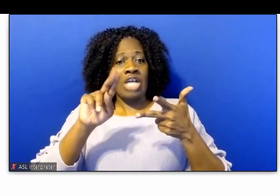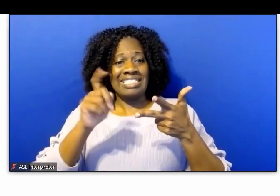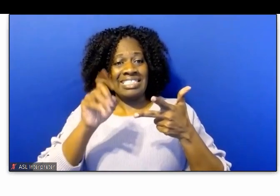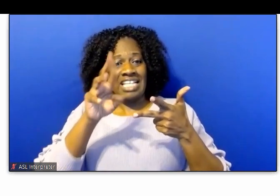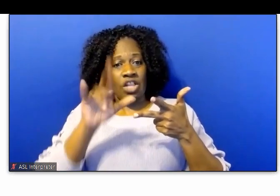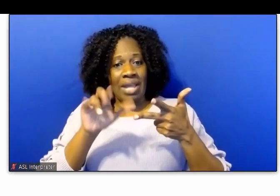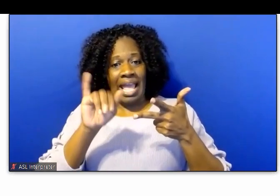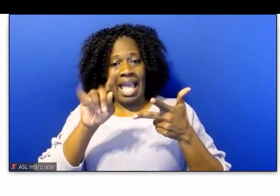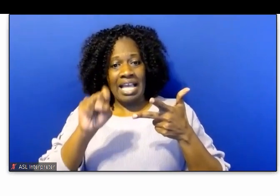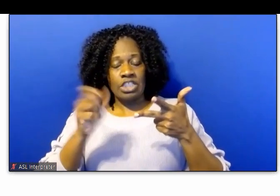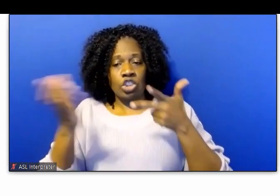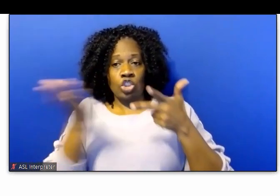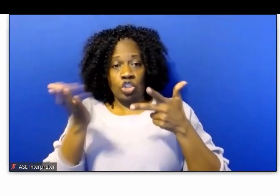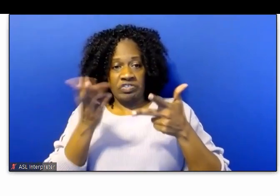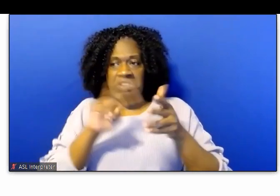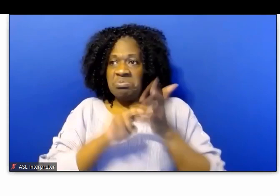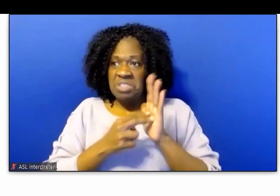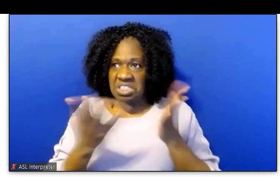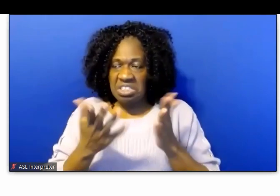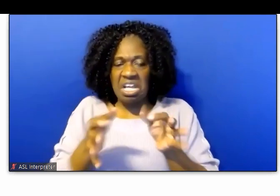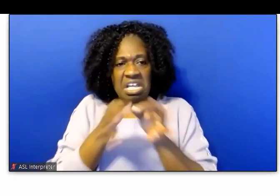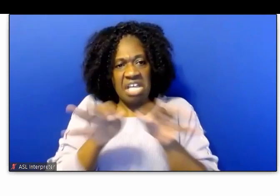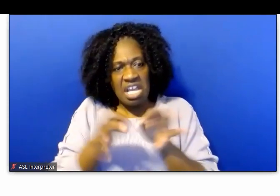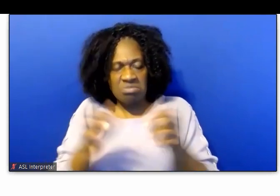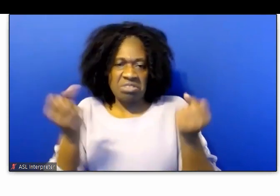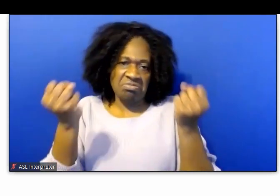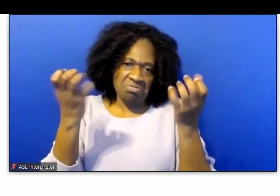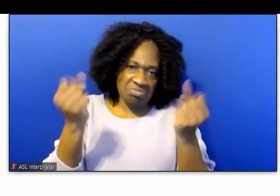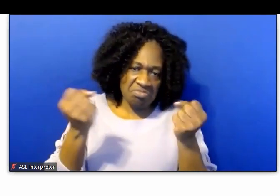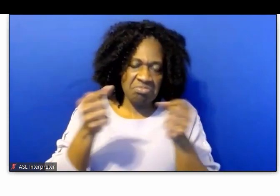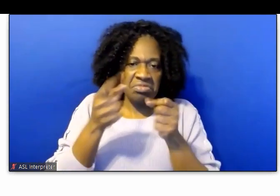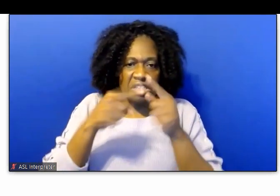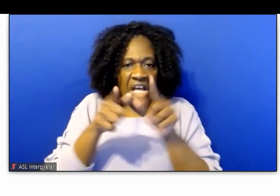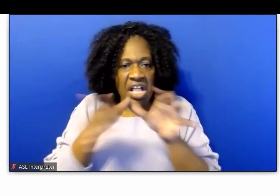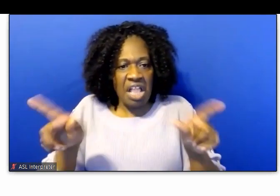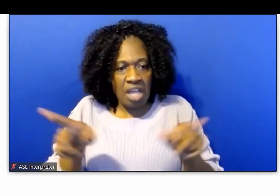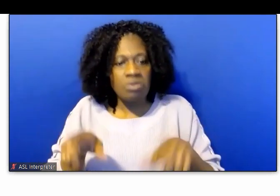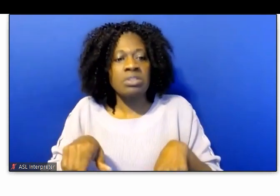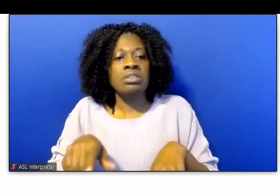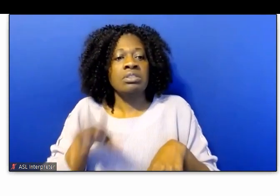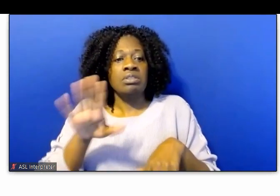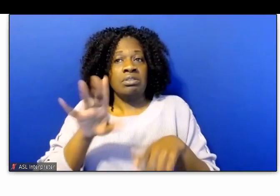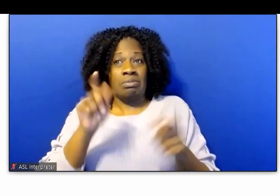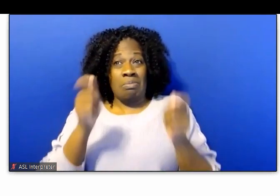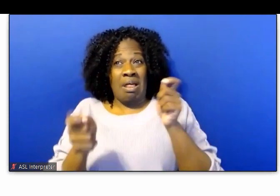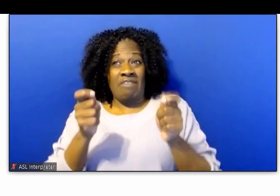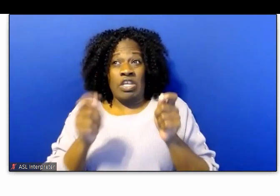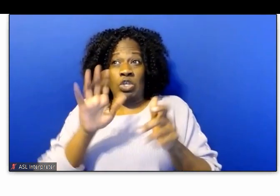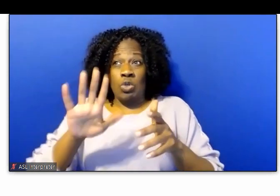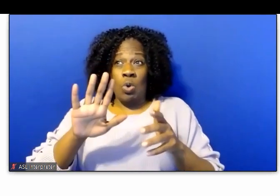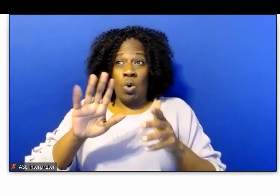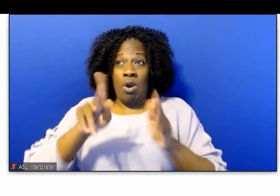Services would include things like captioning and sign language. Modifying your policies, practices or procedures.